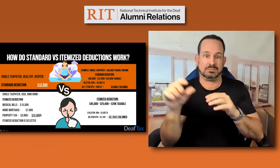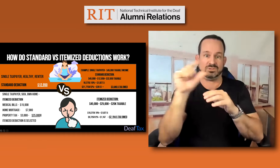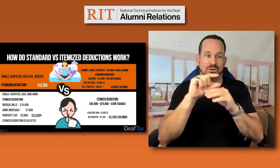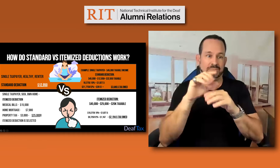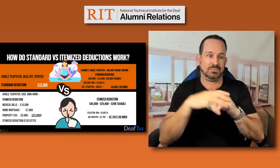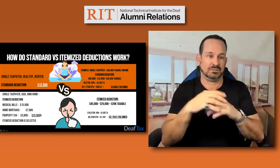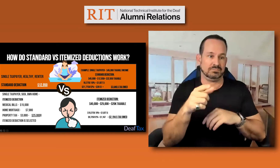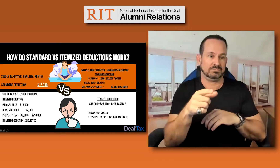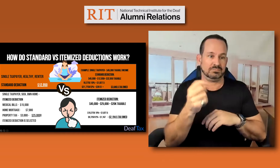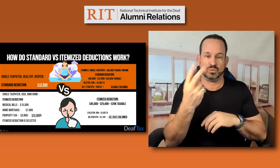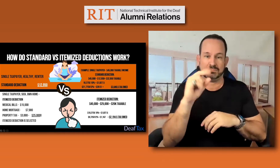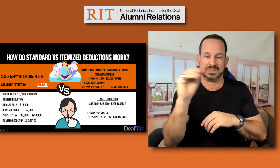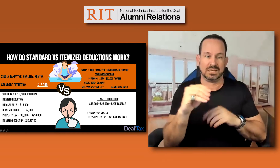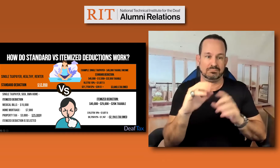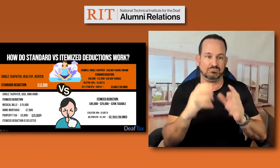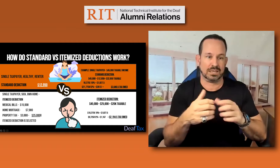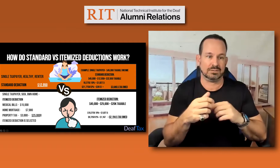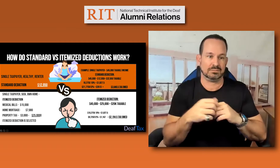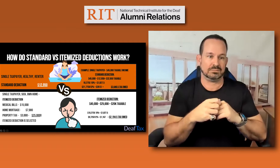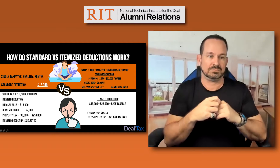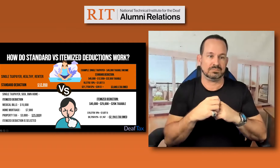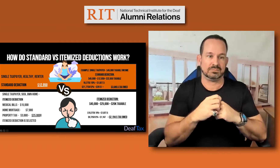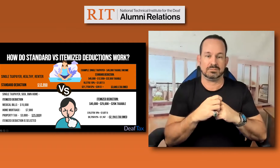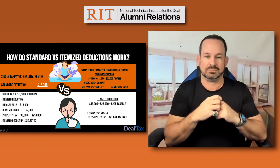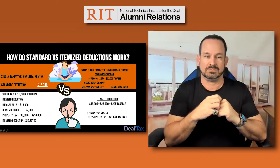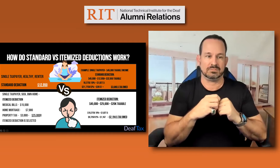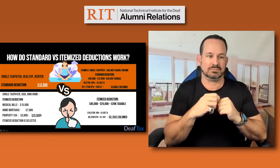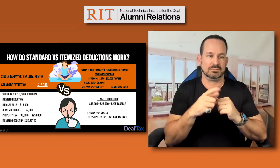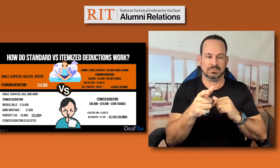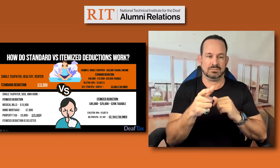They fall into the 10% tax bracket,